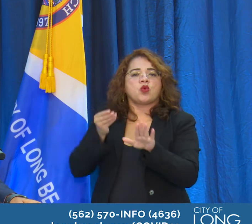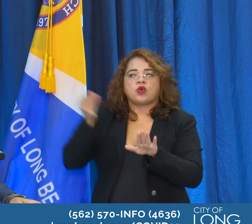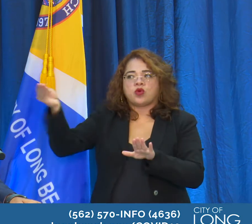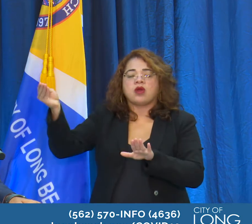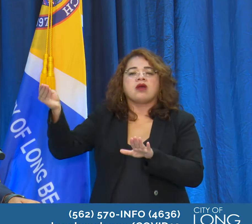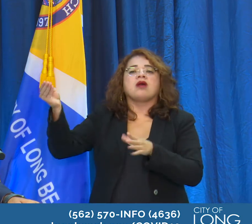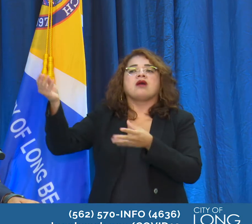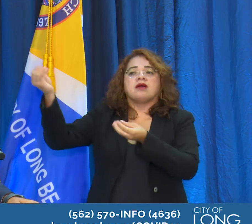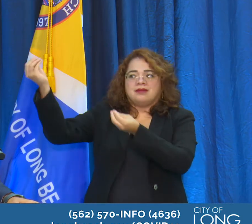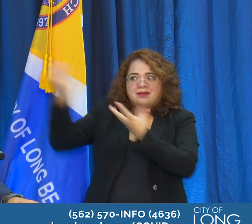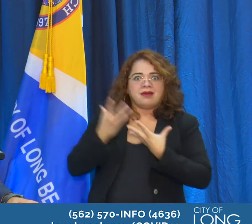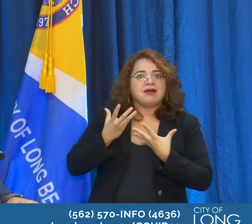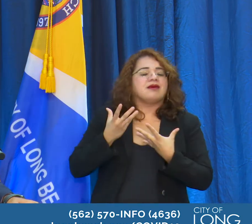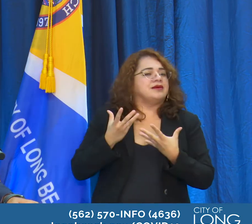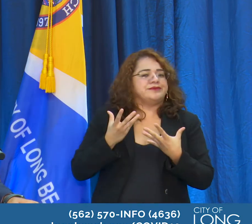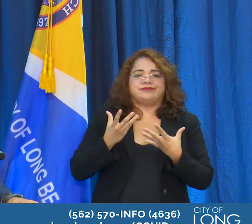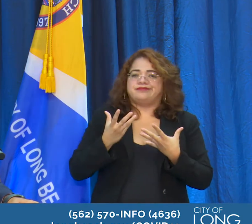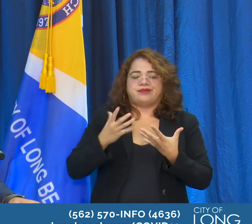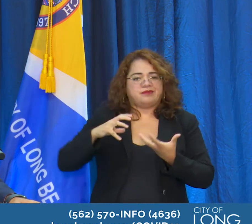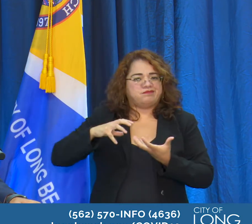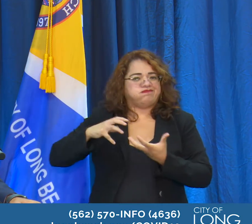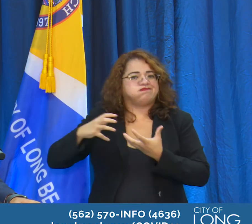Most of that we believe has been resolved.